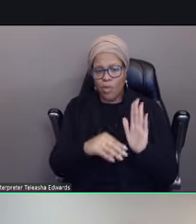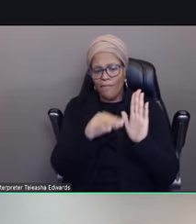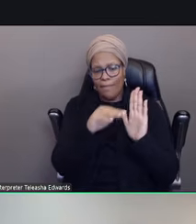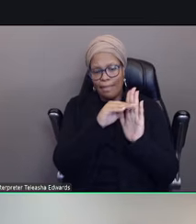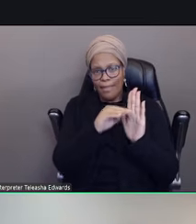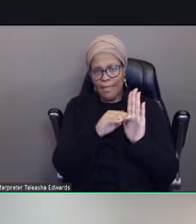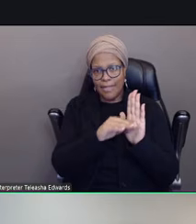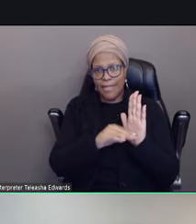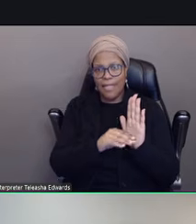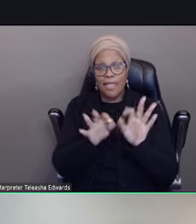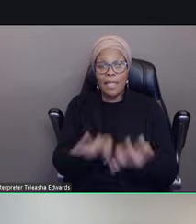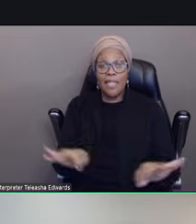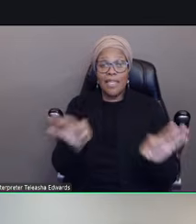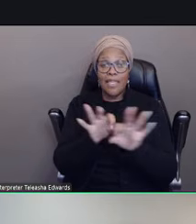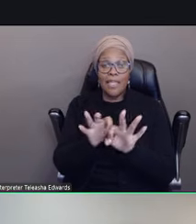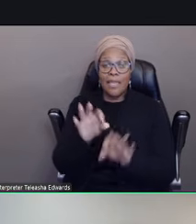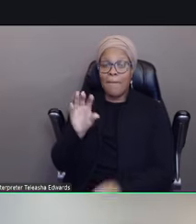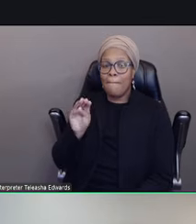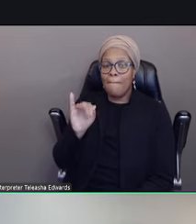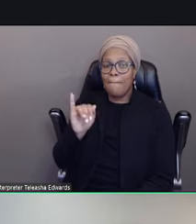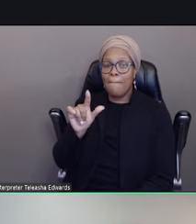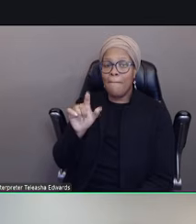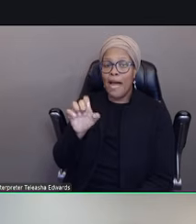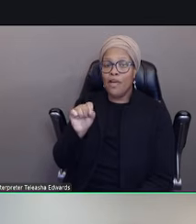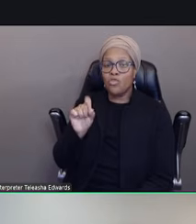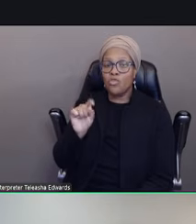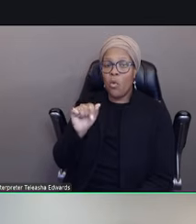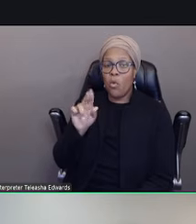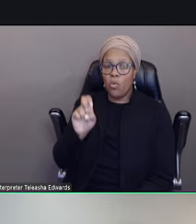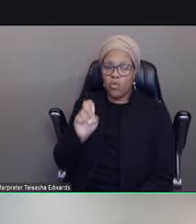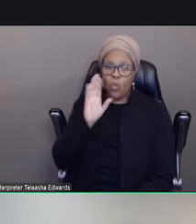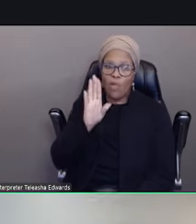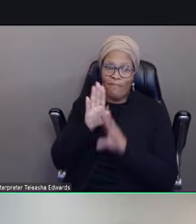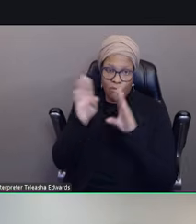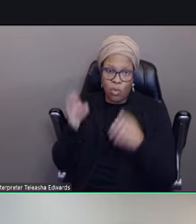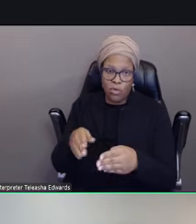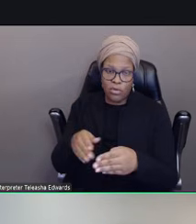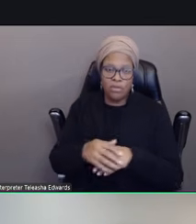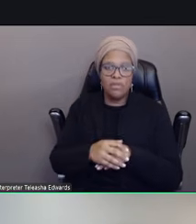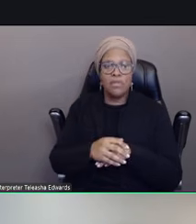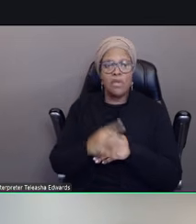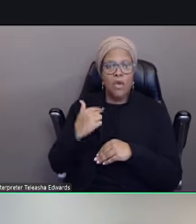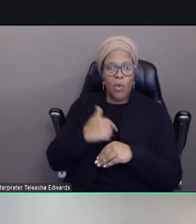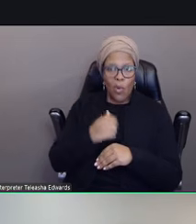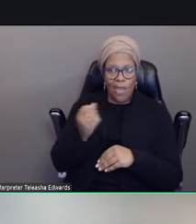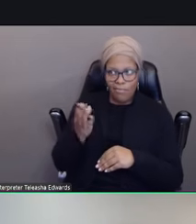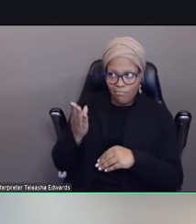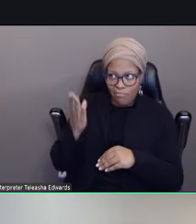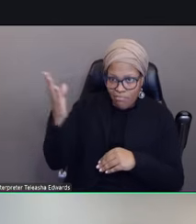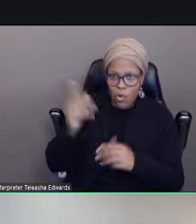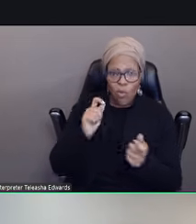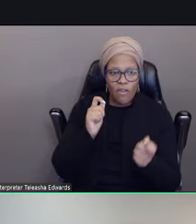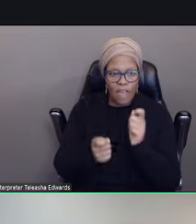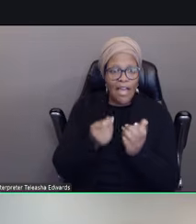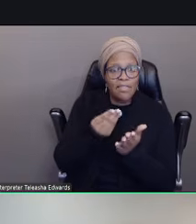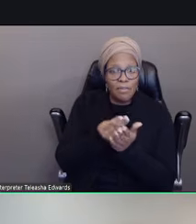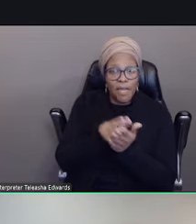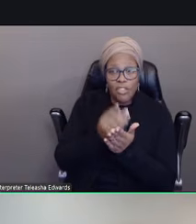that we'll be focused on. Um, we have submitted our revised budget to CMS for year one funding.